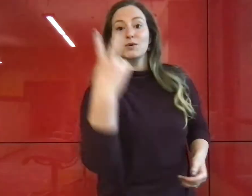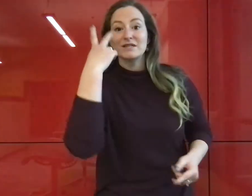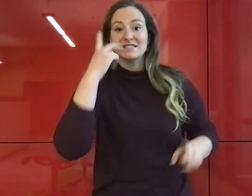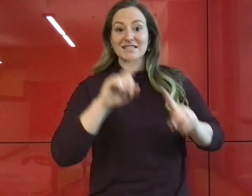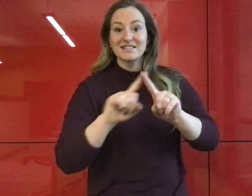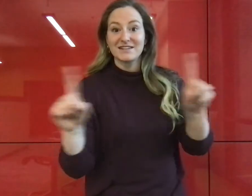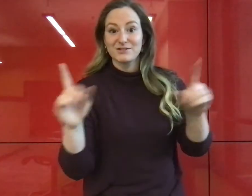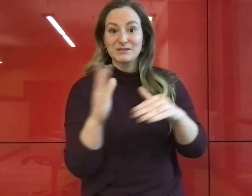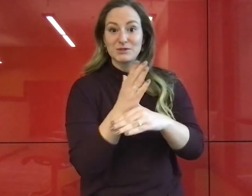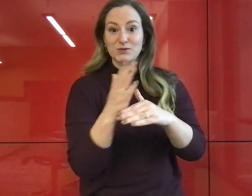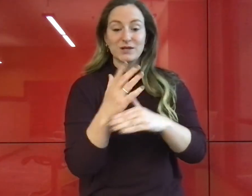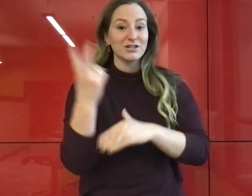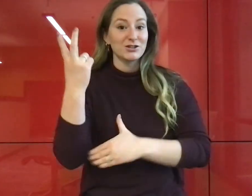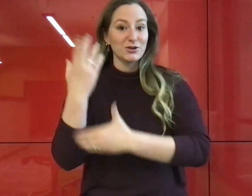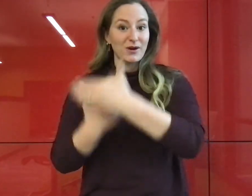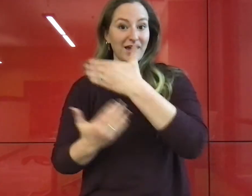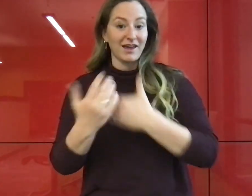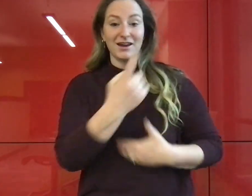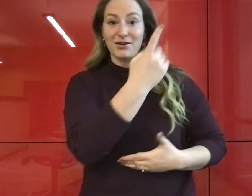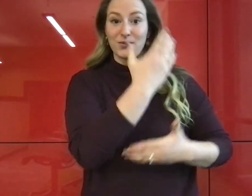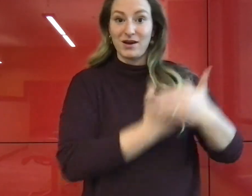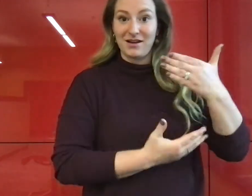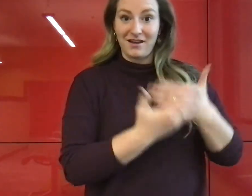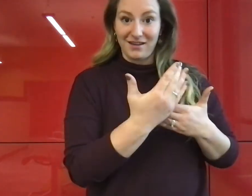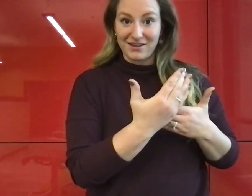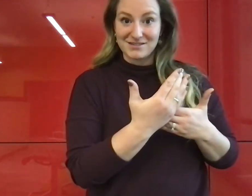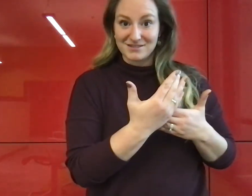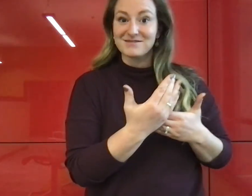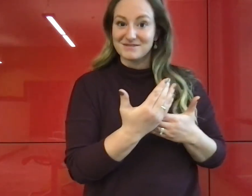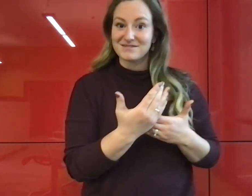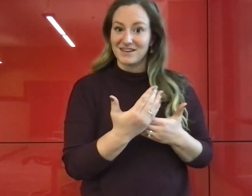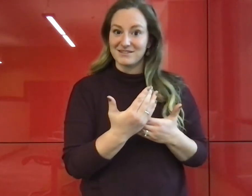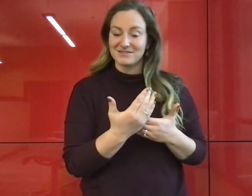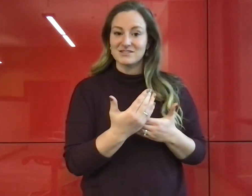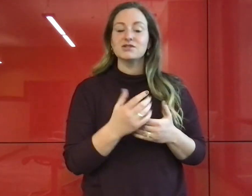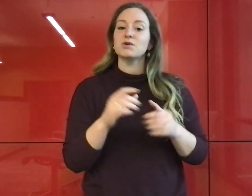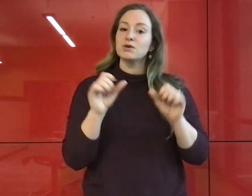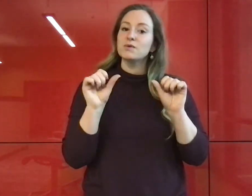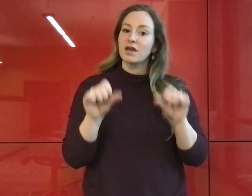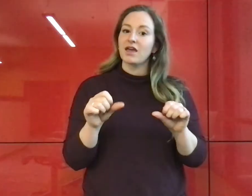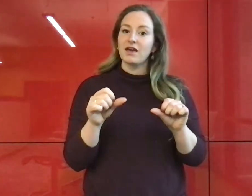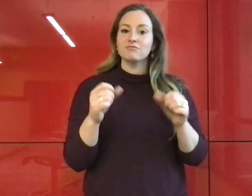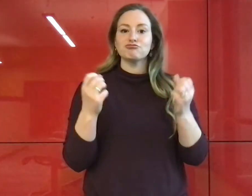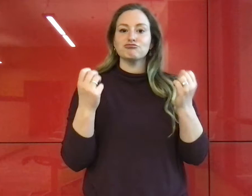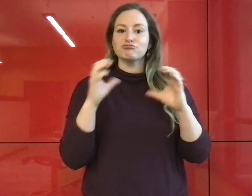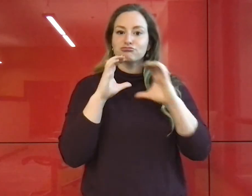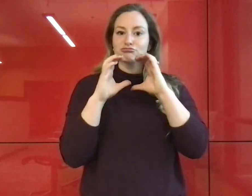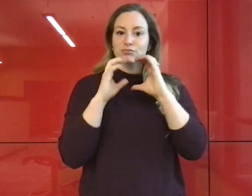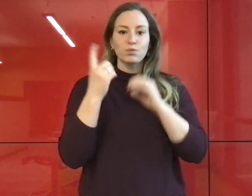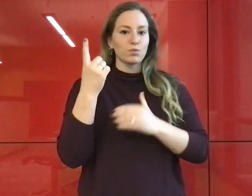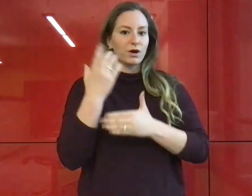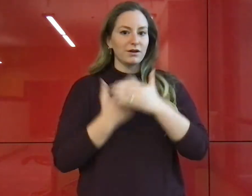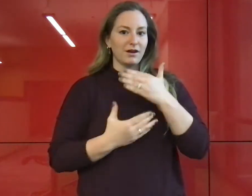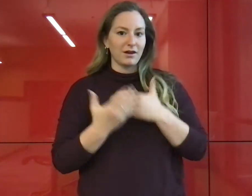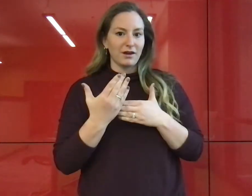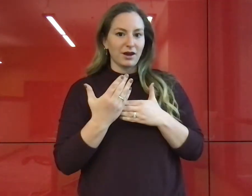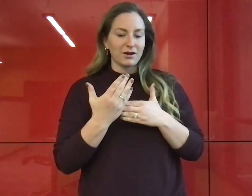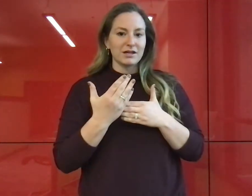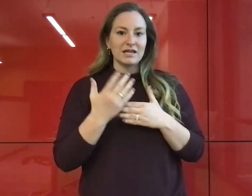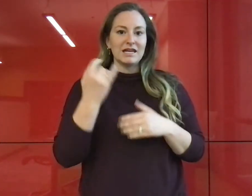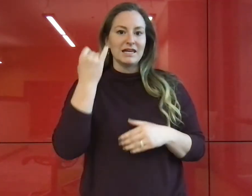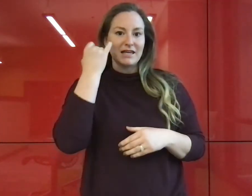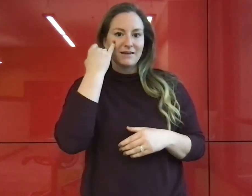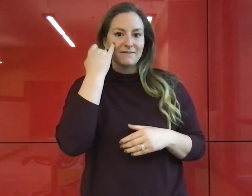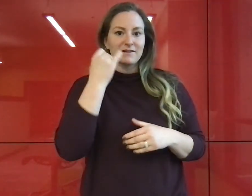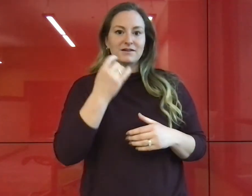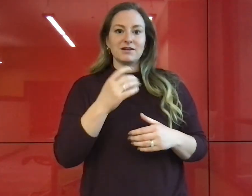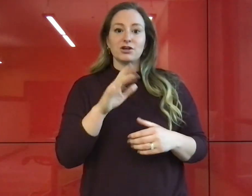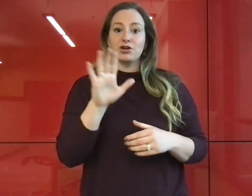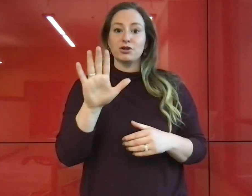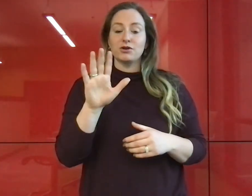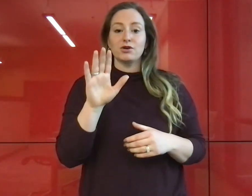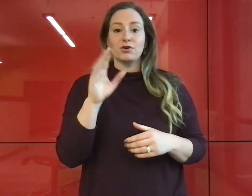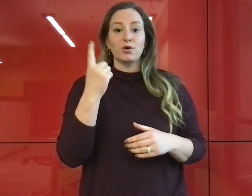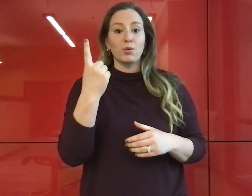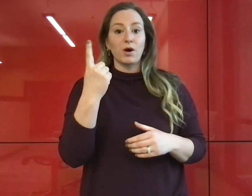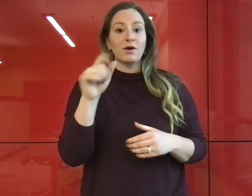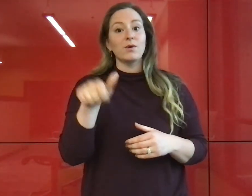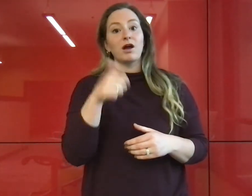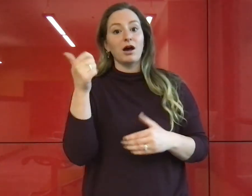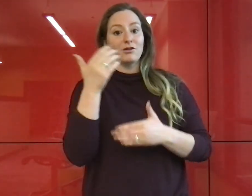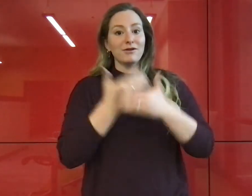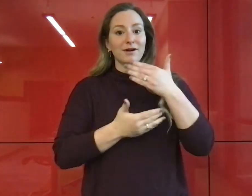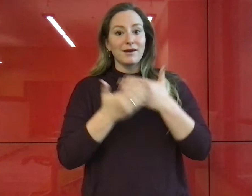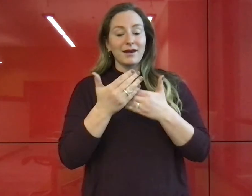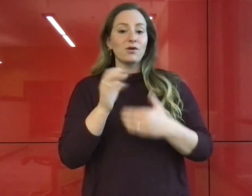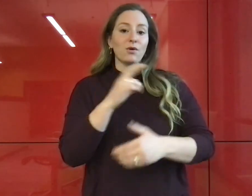Do you see the difference? You can communicate in ASL with one hand, or arm which becomes an obstacle to communicate.